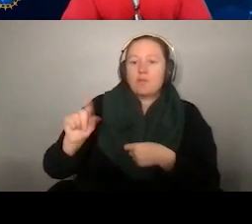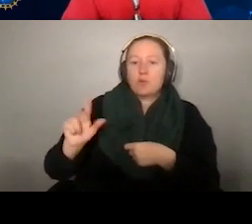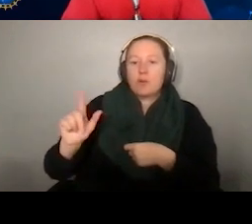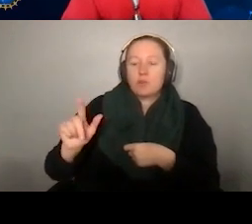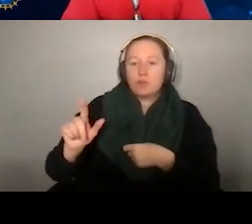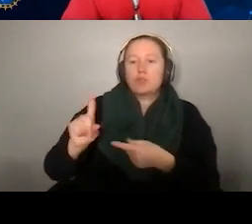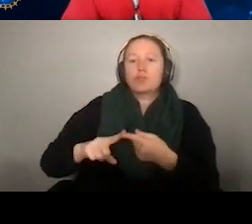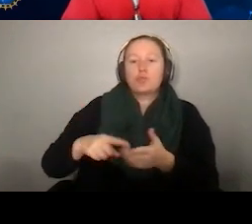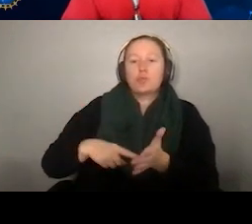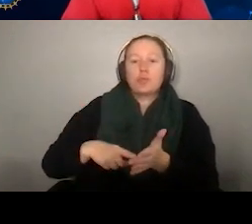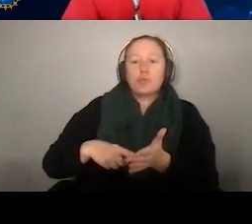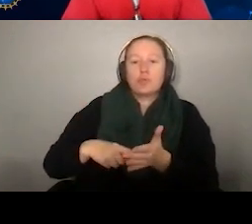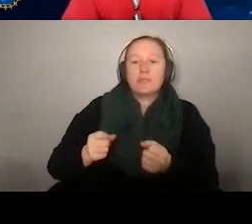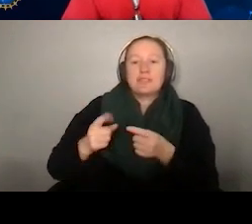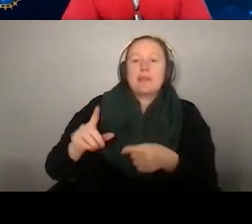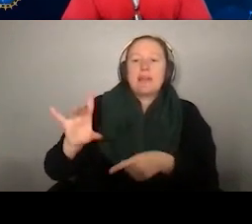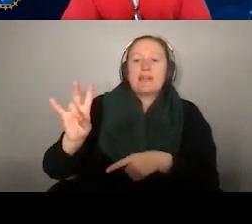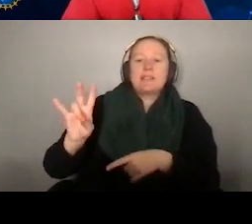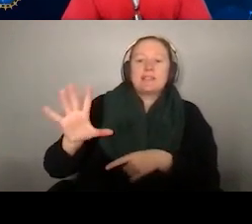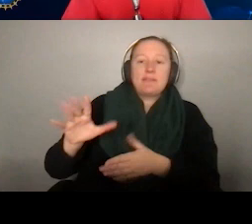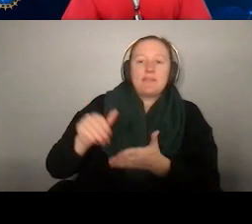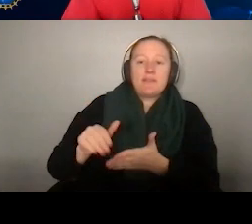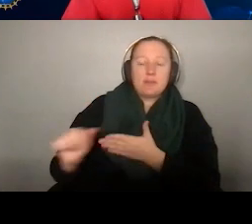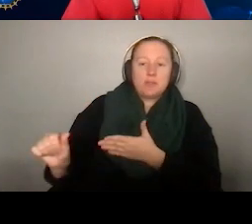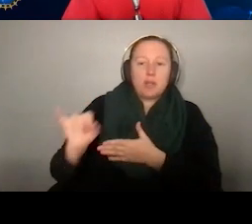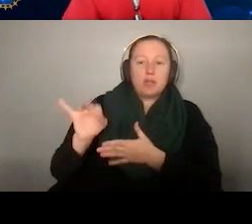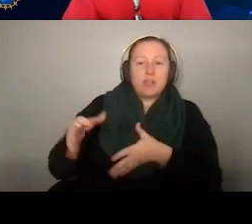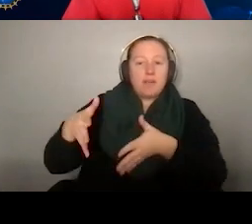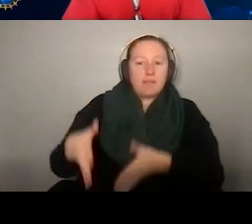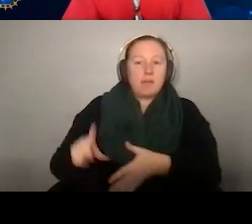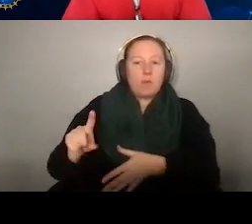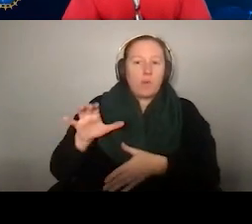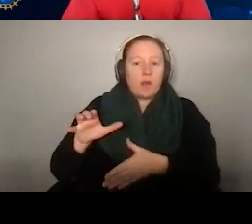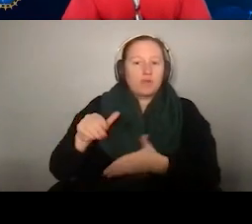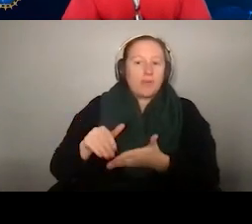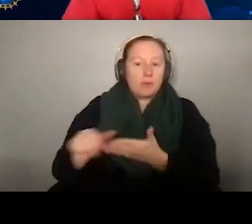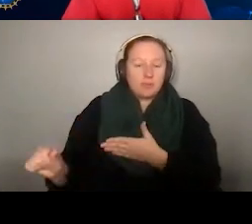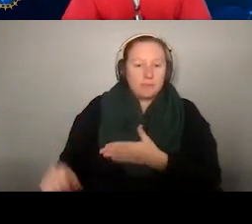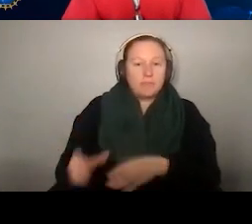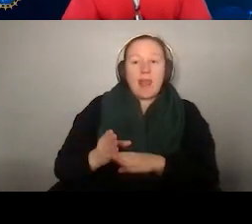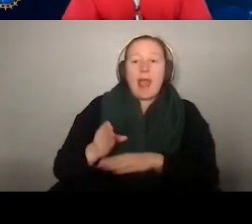$75,000 of that remaining $100,000. After September 30th,